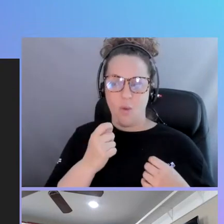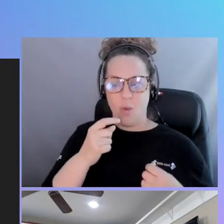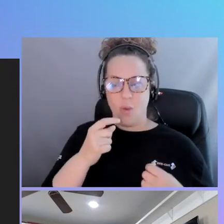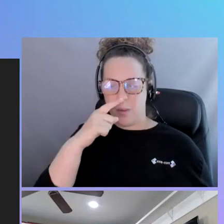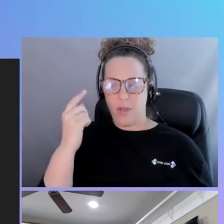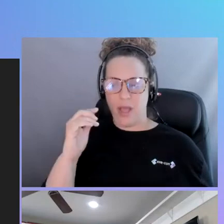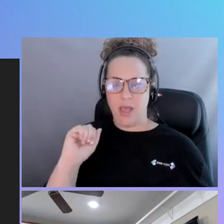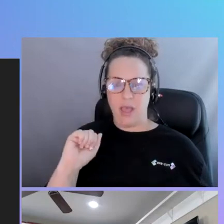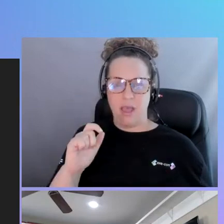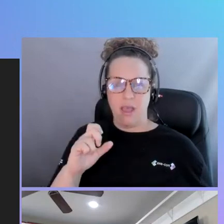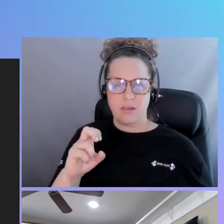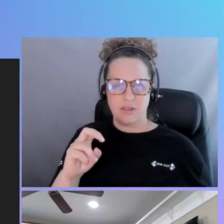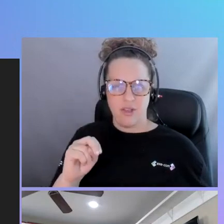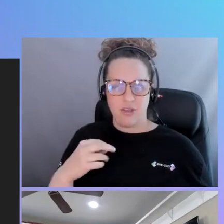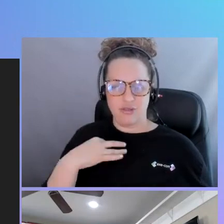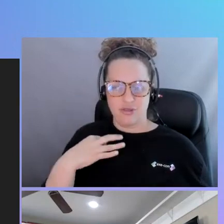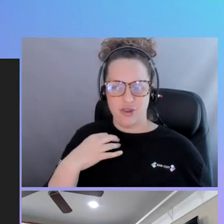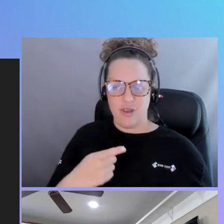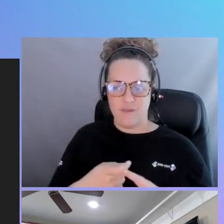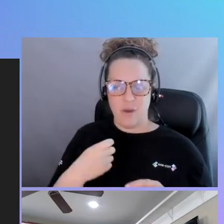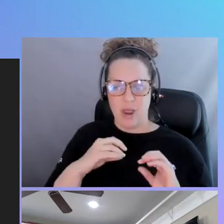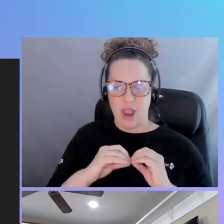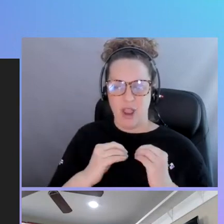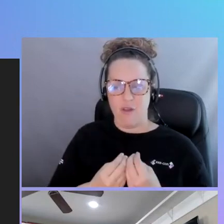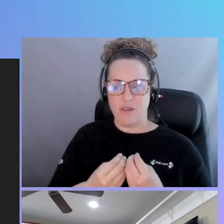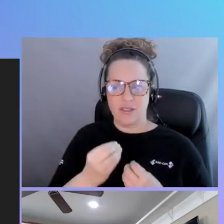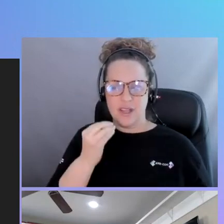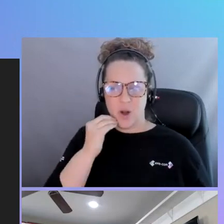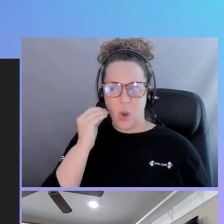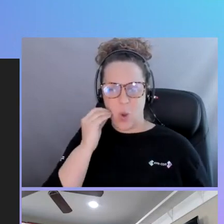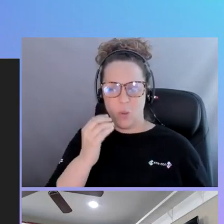coming to you from my office at home, so I want to describe that